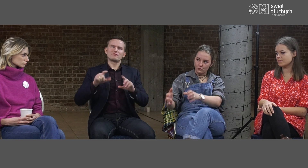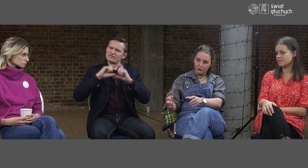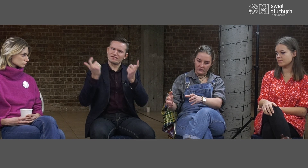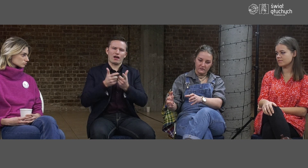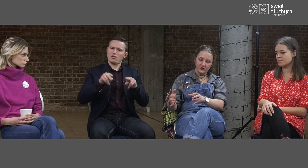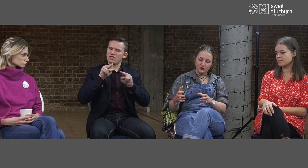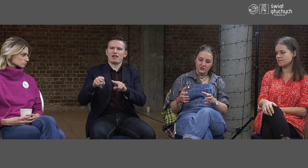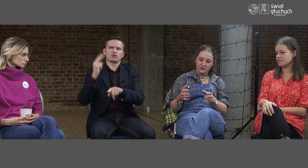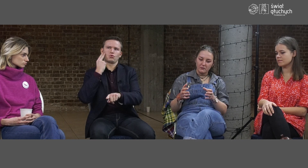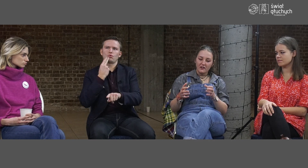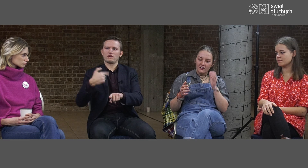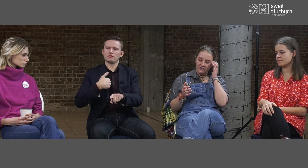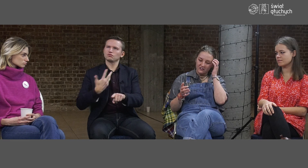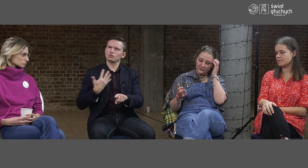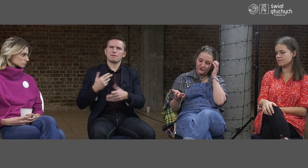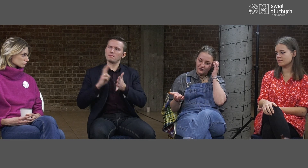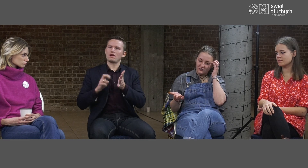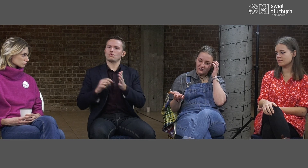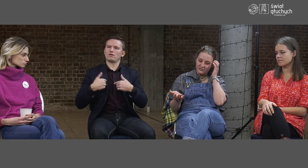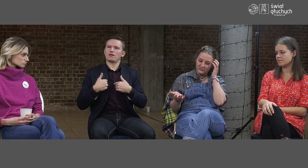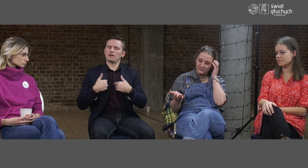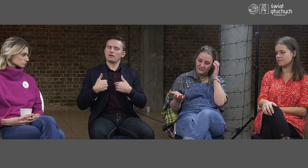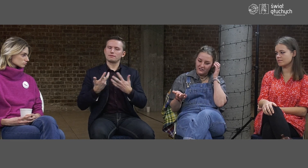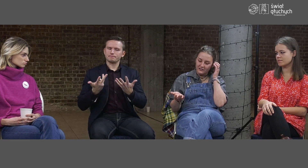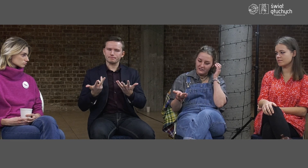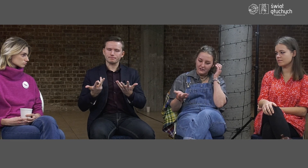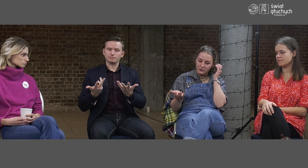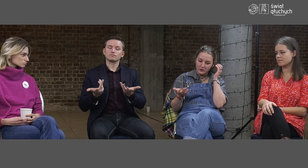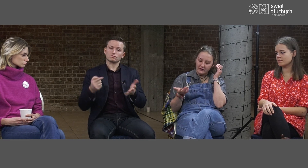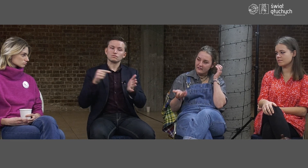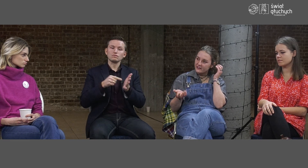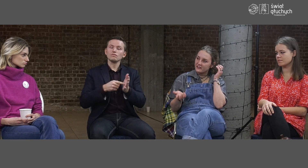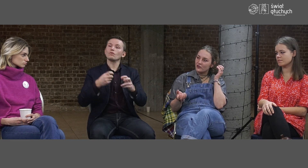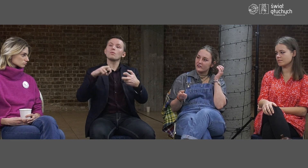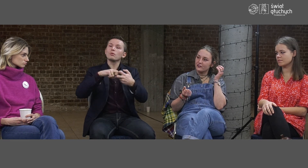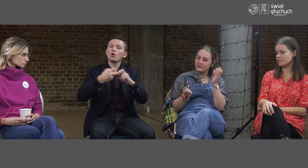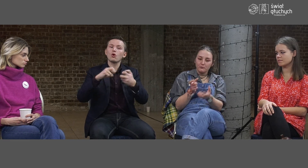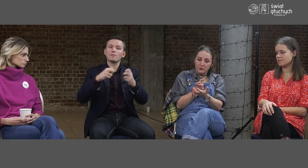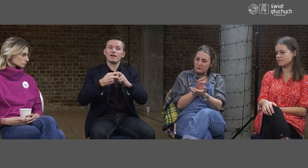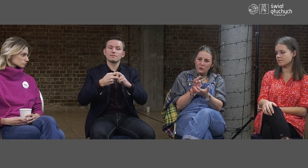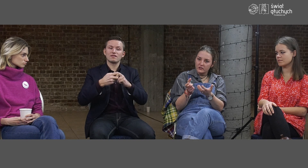And because of that, there's also this problem of identification, this problem of terminology,